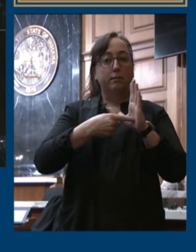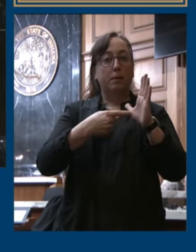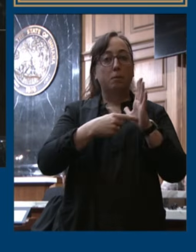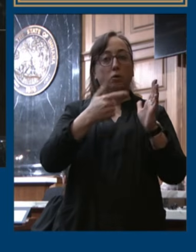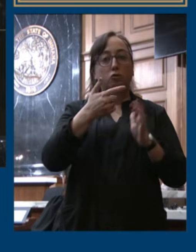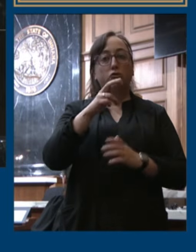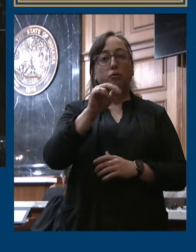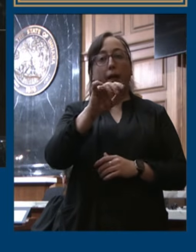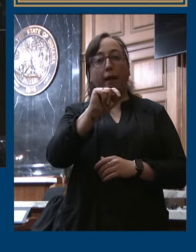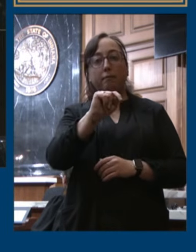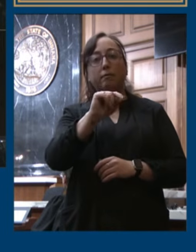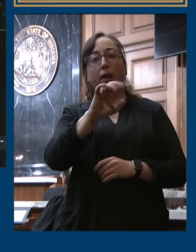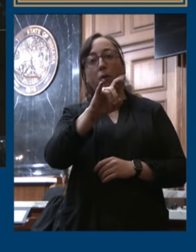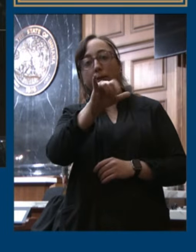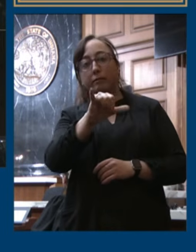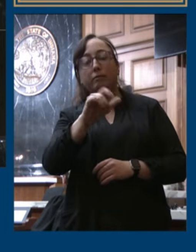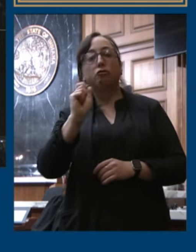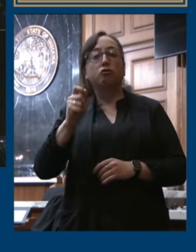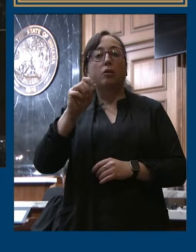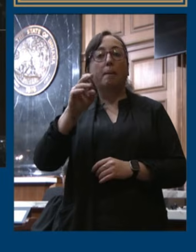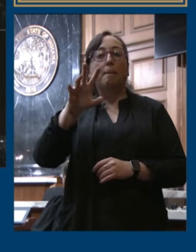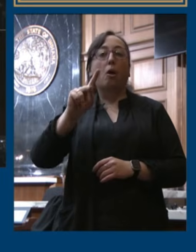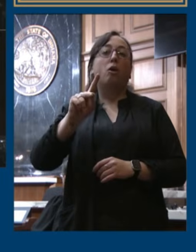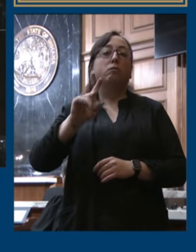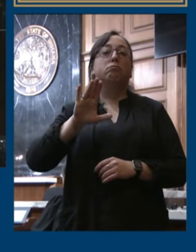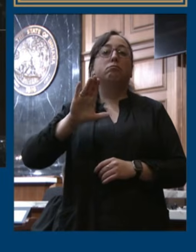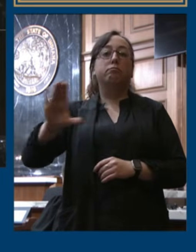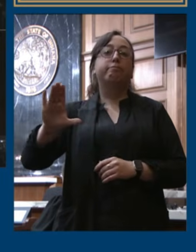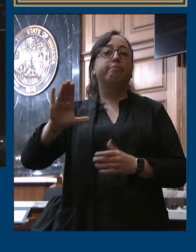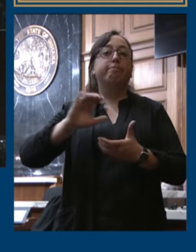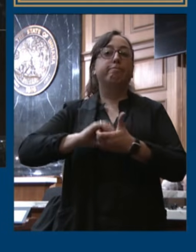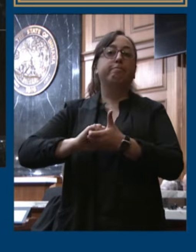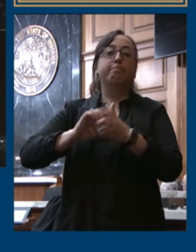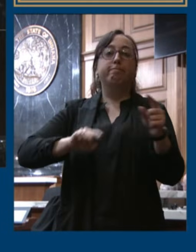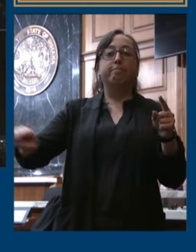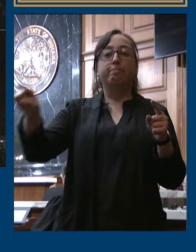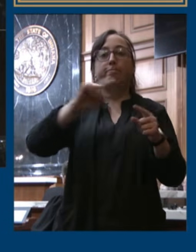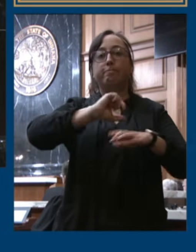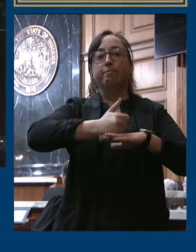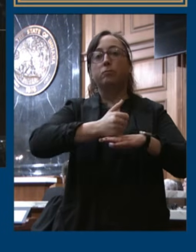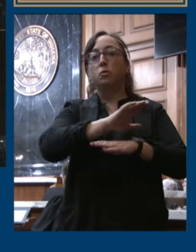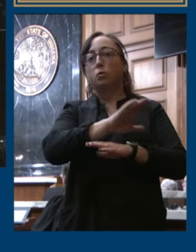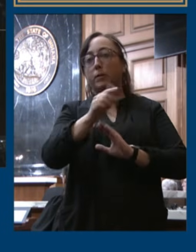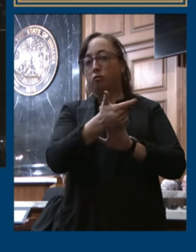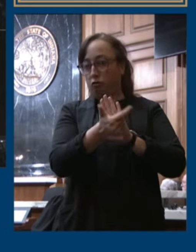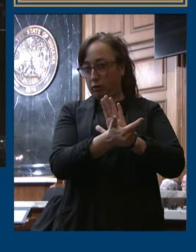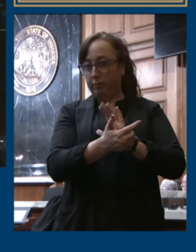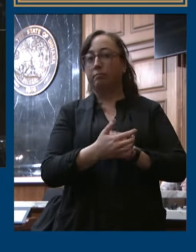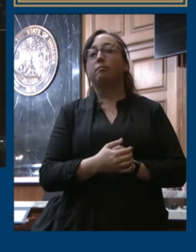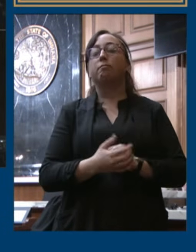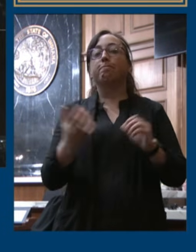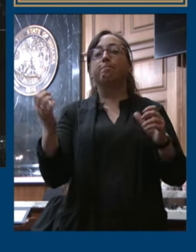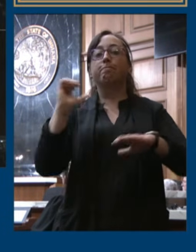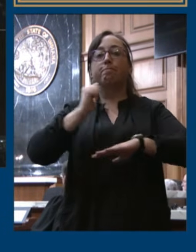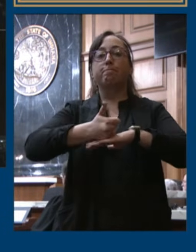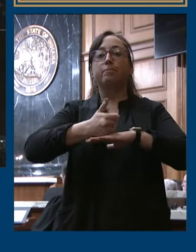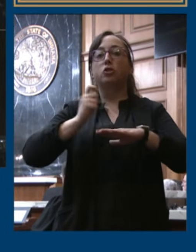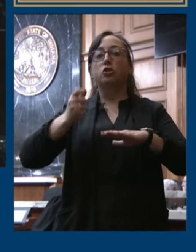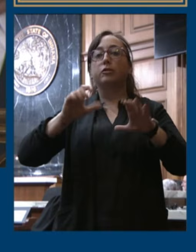WHERE JUDGE MARK SPITZER AND HIS JUSTICE PARTNERS ARE IMPLEMENTING YOUR LEGISLATION. THEY FORMED A TEAM OF JUDGES, PROSECUTORS, PUBLIC